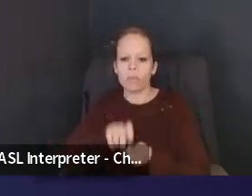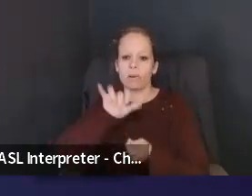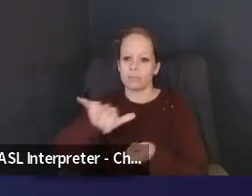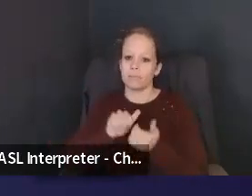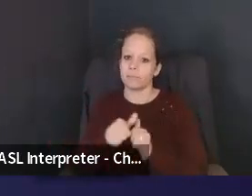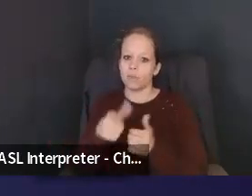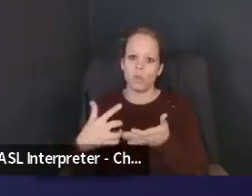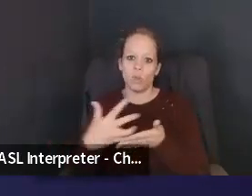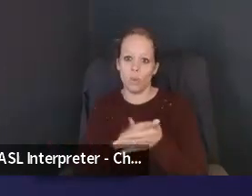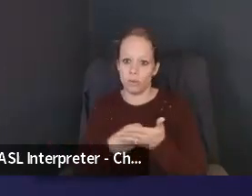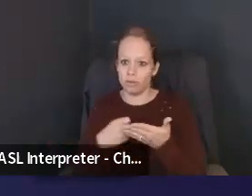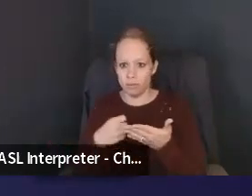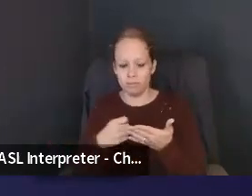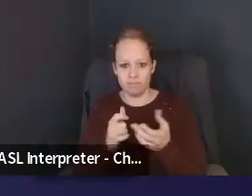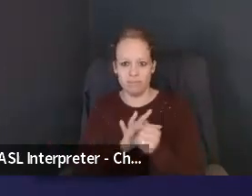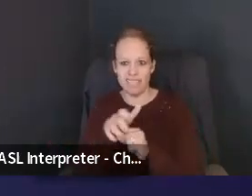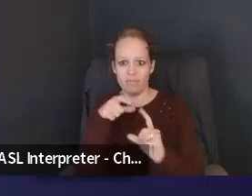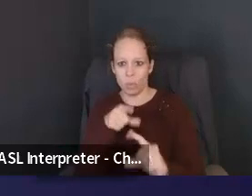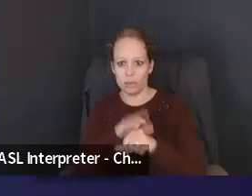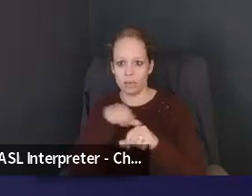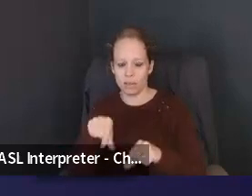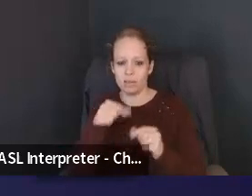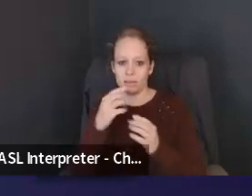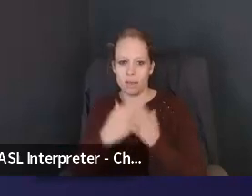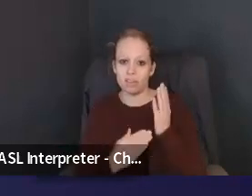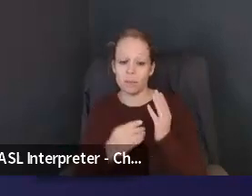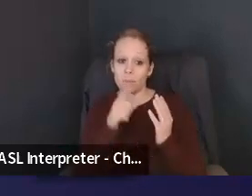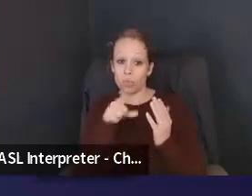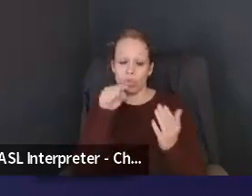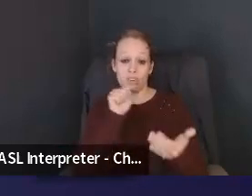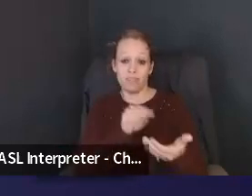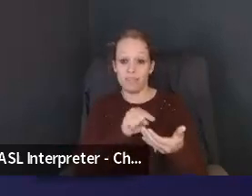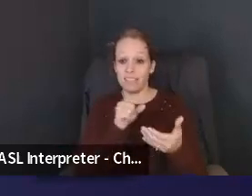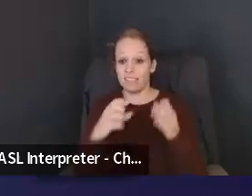section. This section can be as much as half of all the points in a proposal. So, it's very